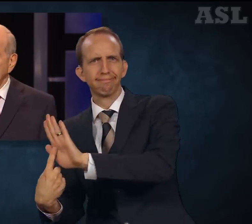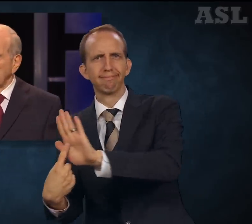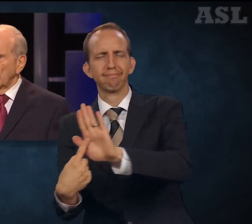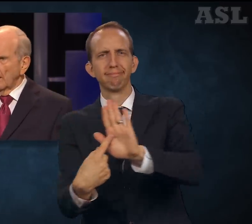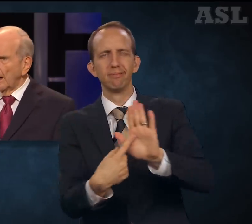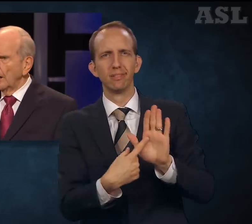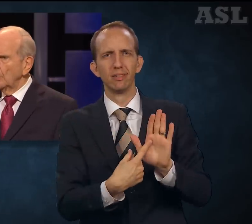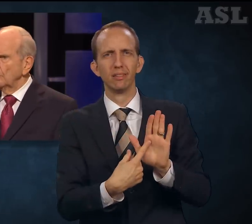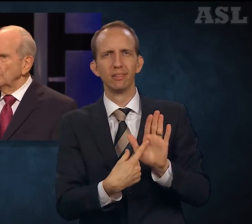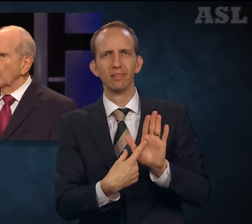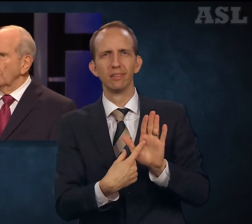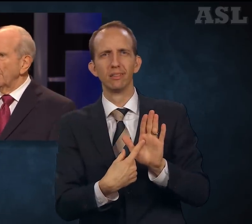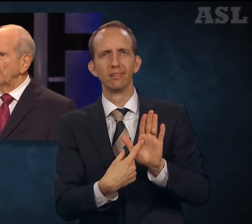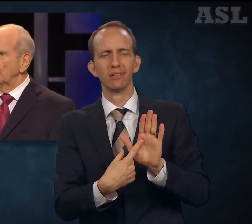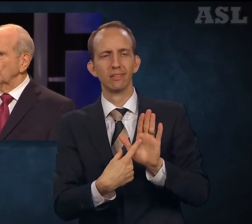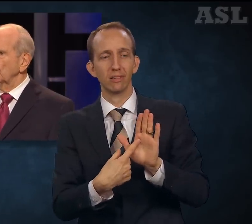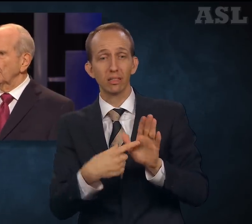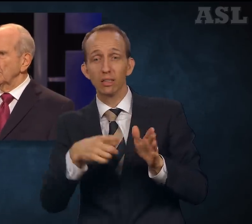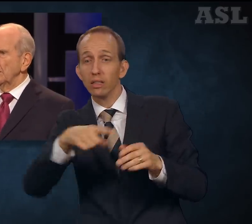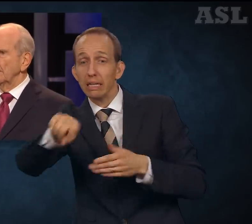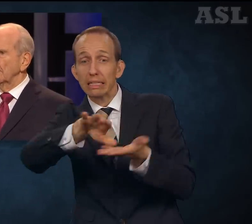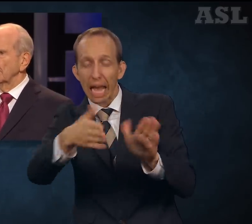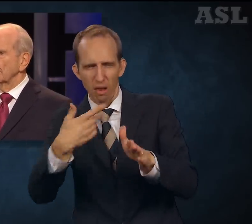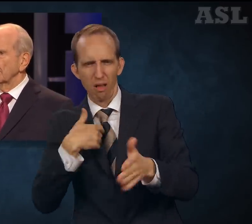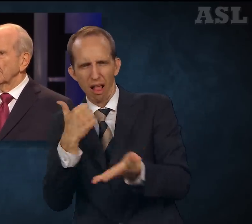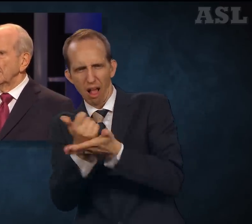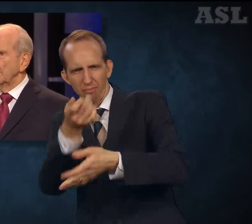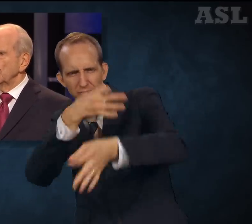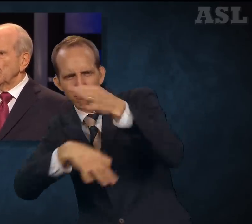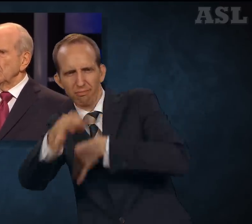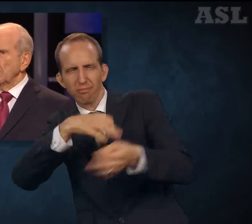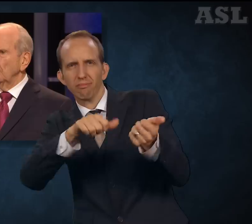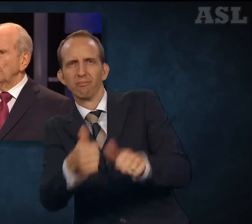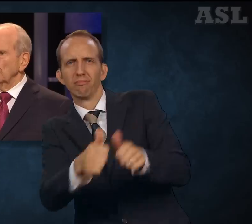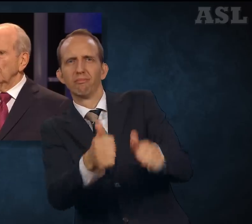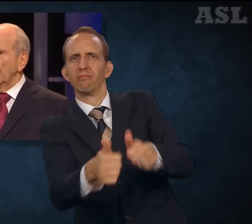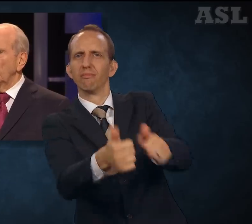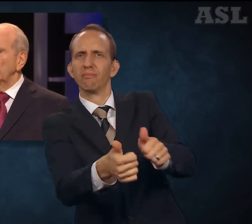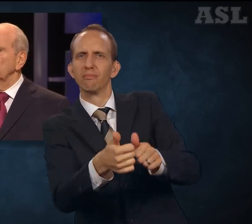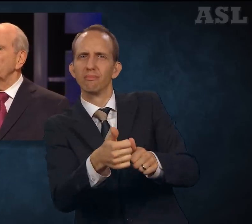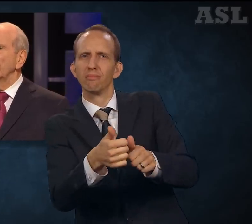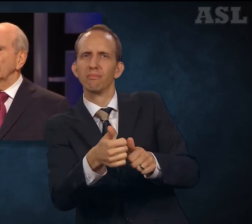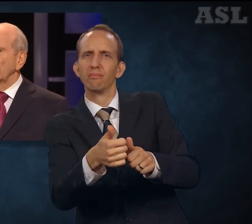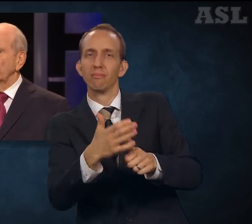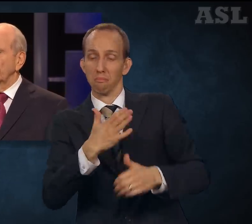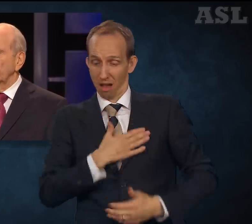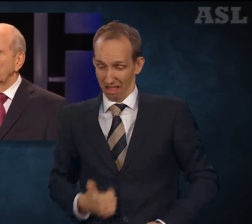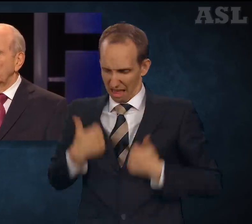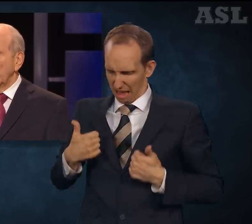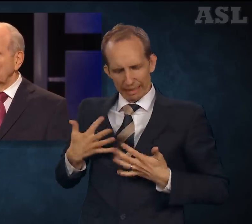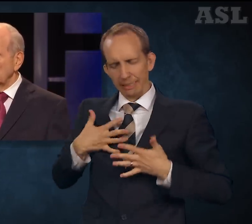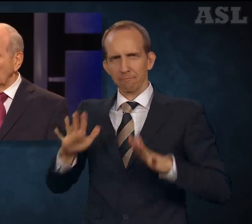ATTRIBUTES.